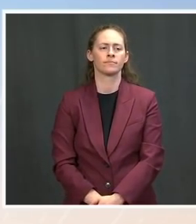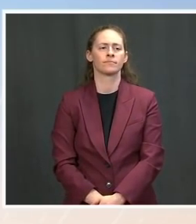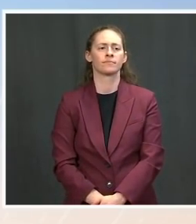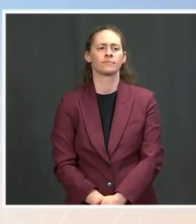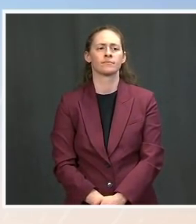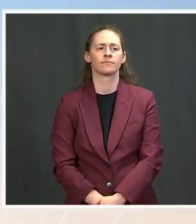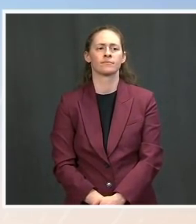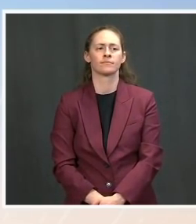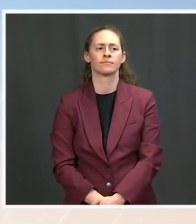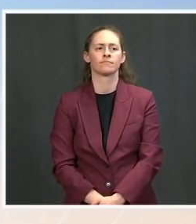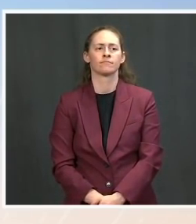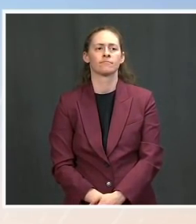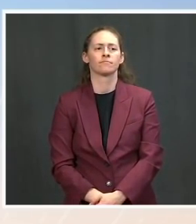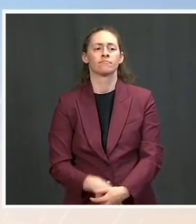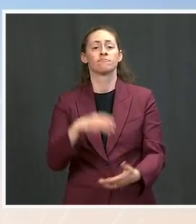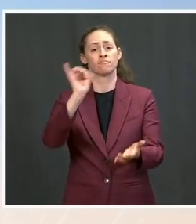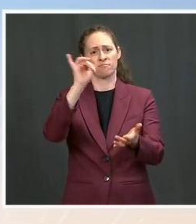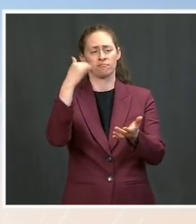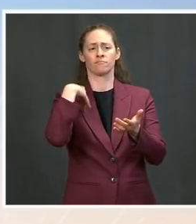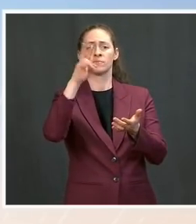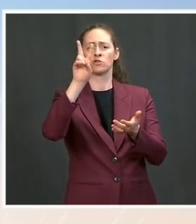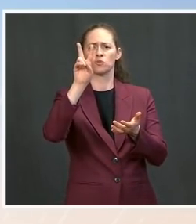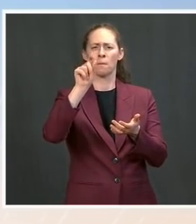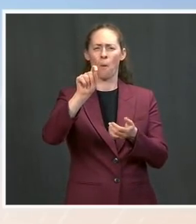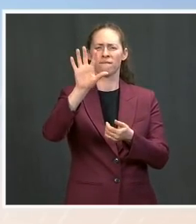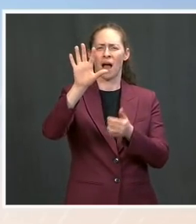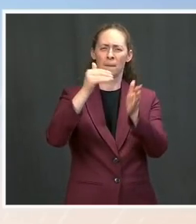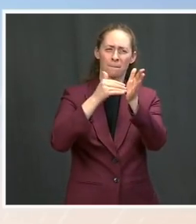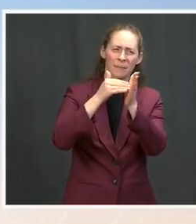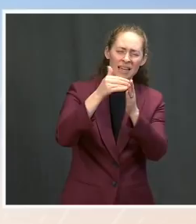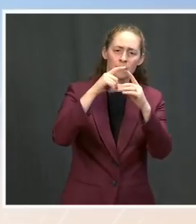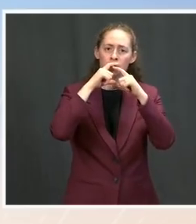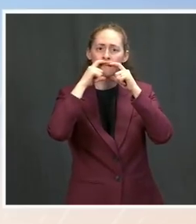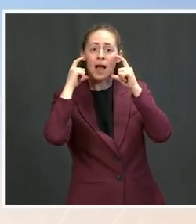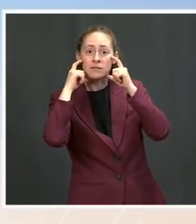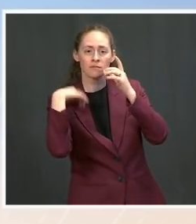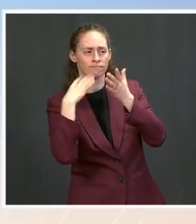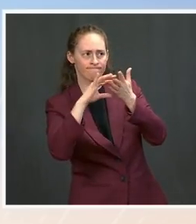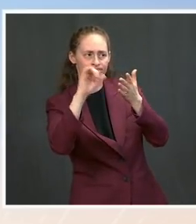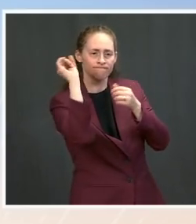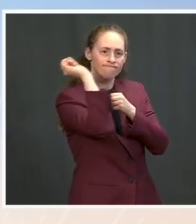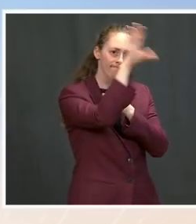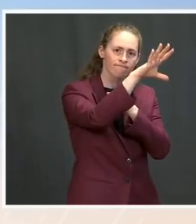should that request come from the Indian government. And we've directed our own order of AstraZeneca